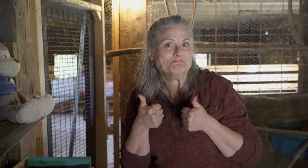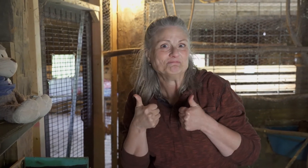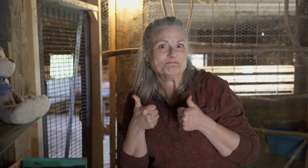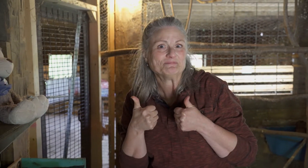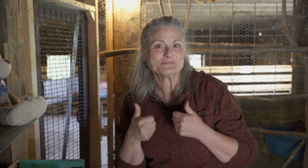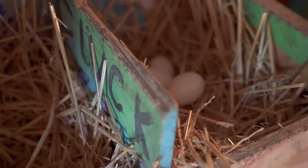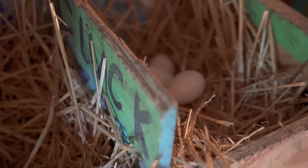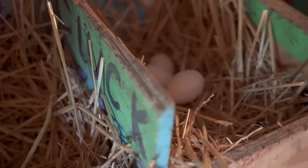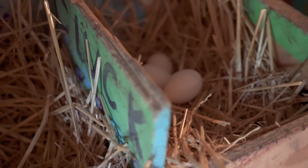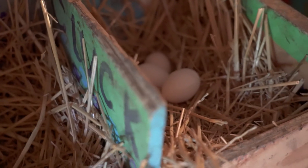Ooh! so exciting.